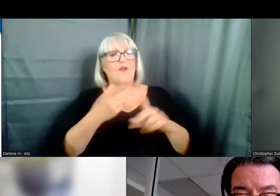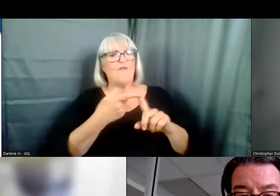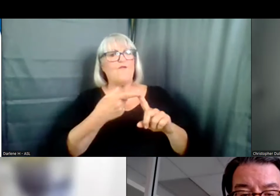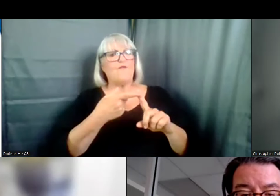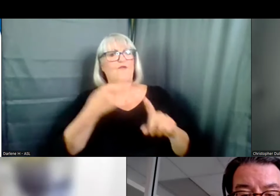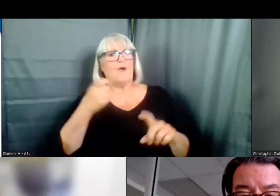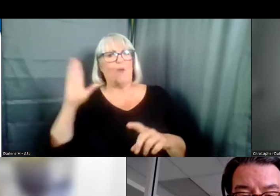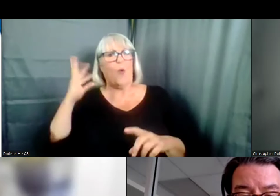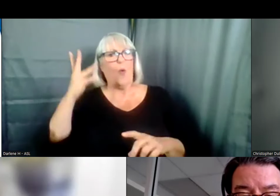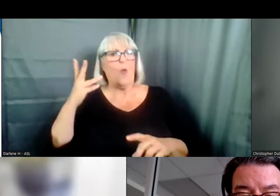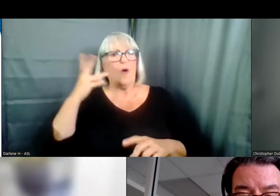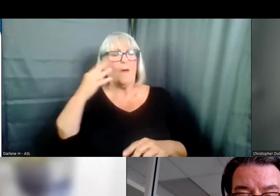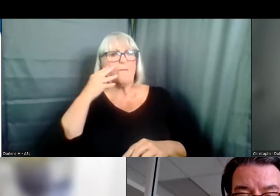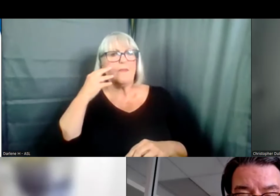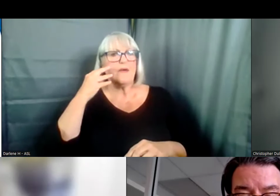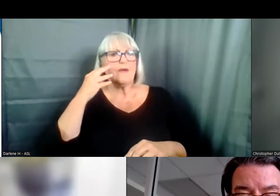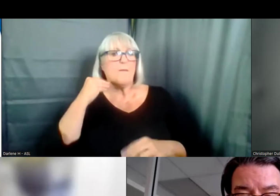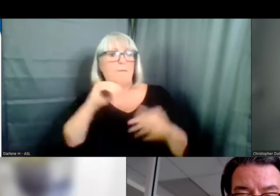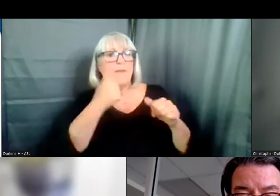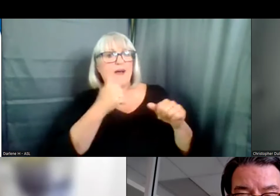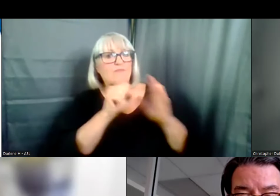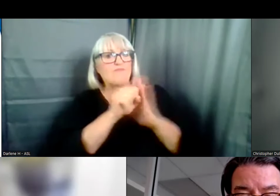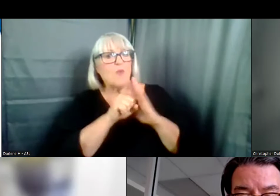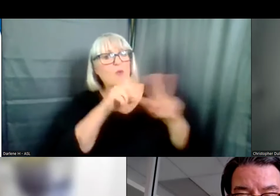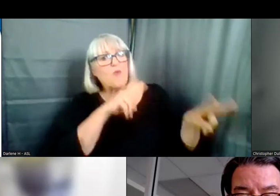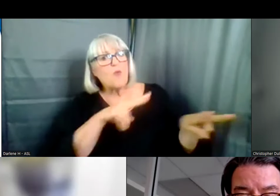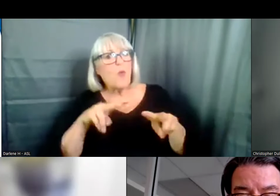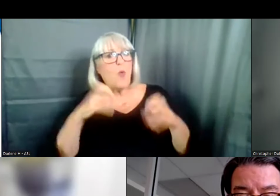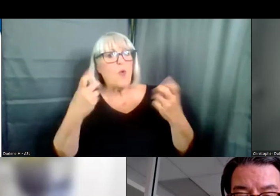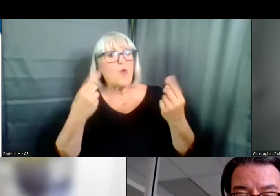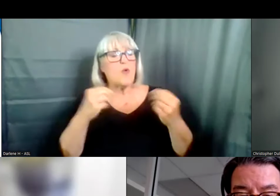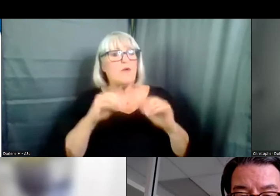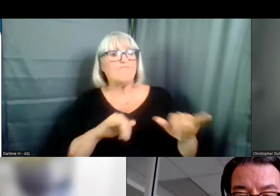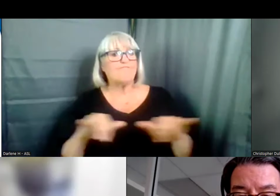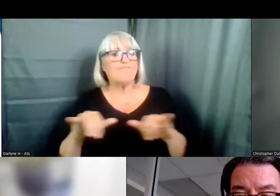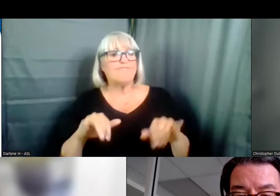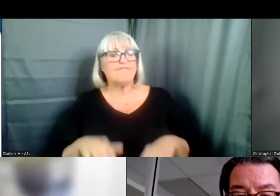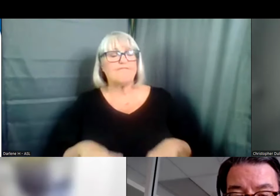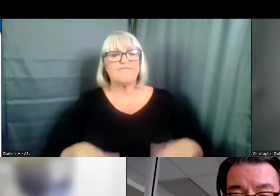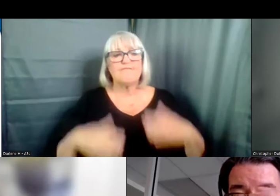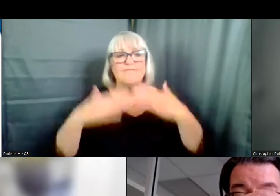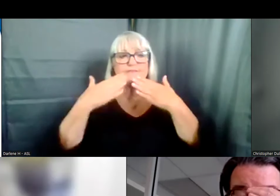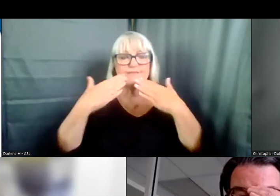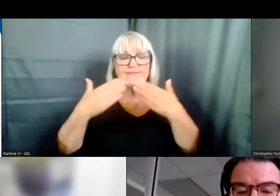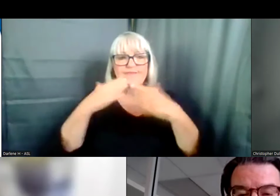may be interested in doing something similar? Thank you, Stephanie. And first thank you Sean for shouting out our